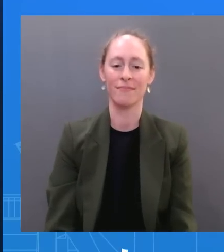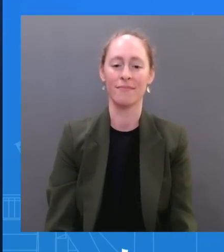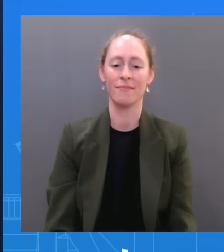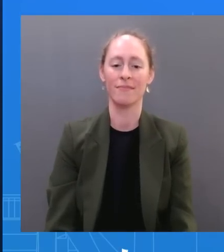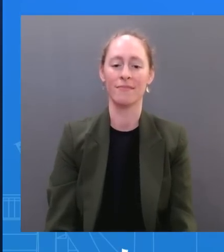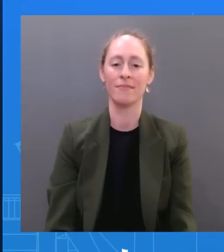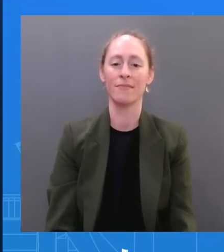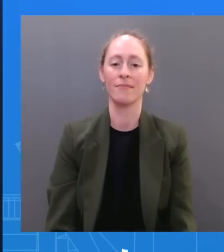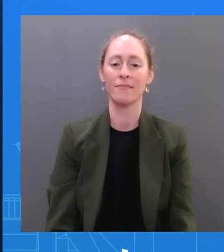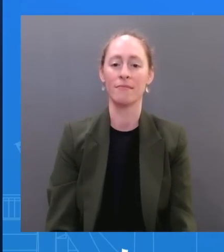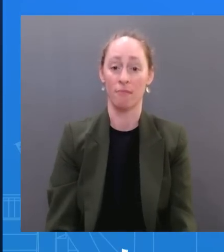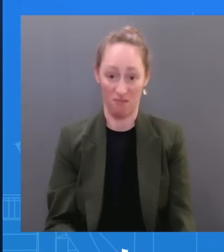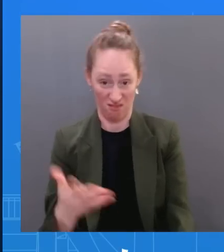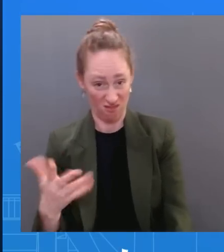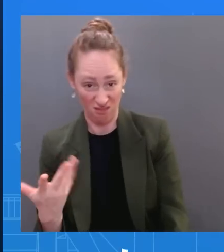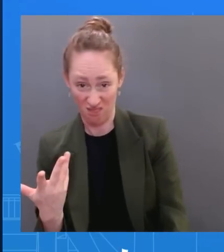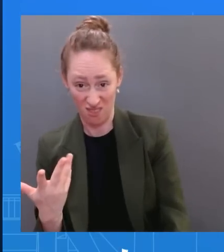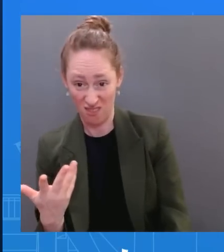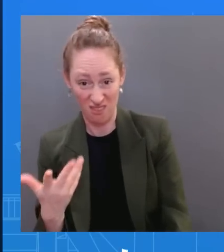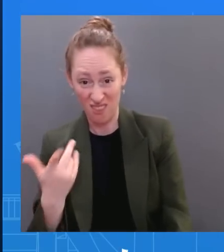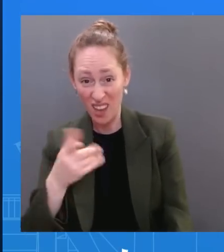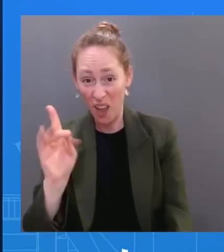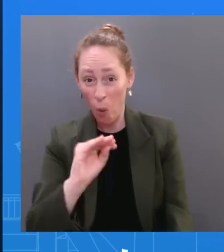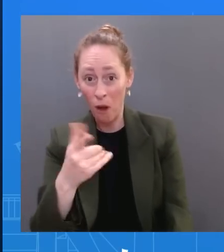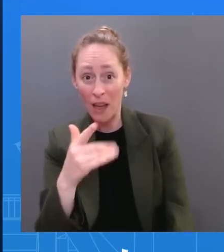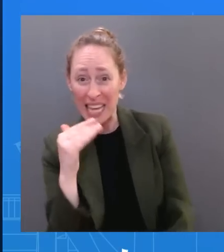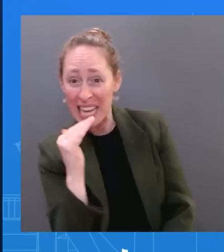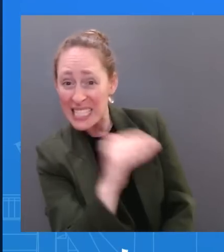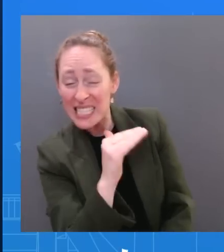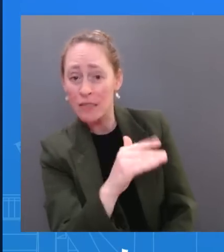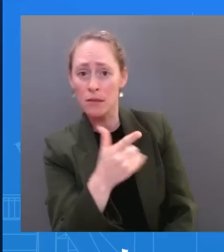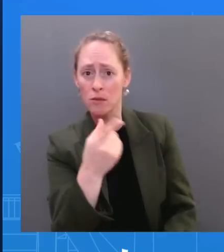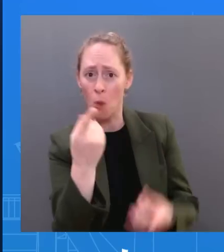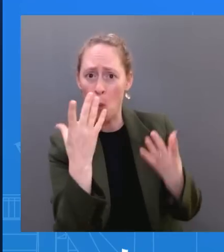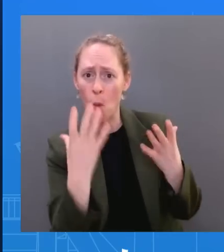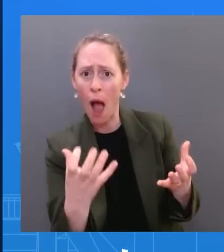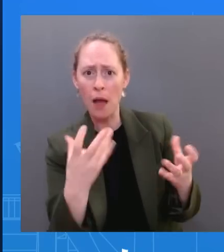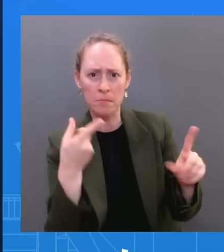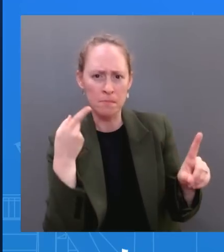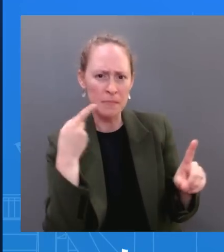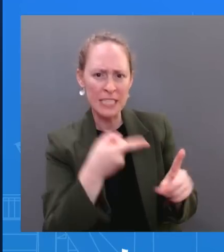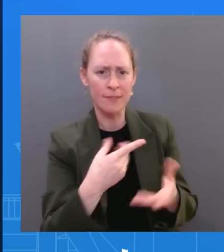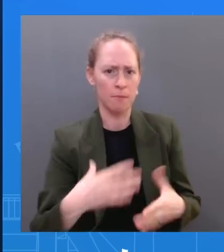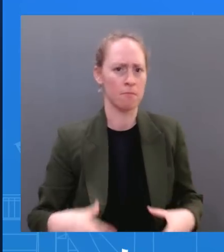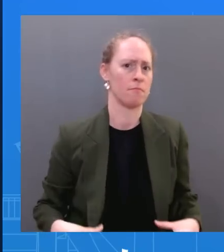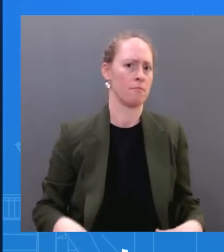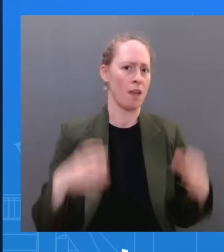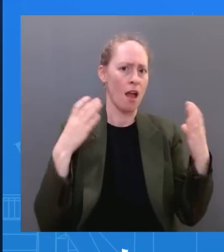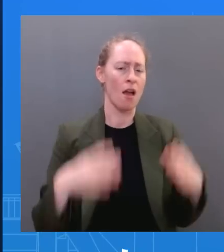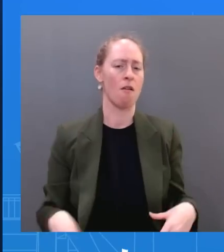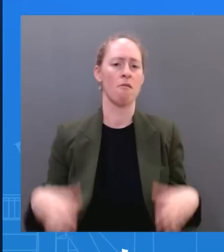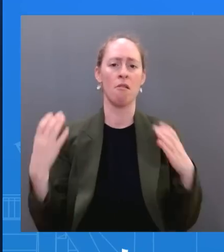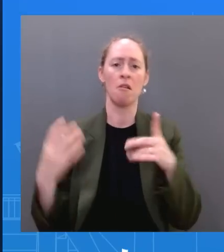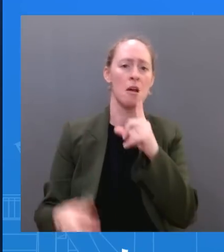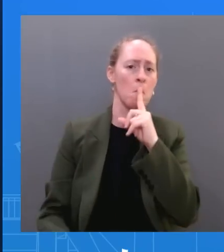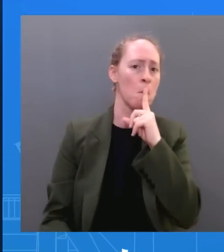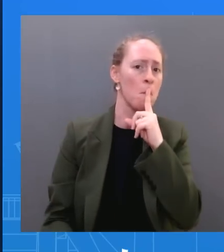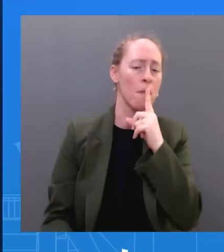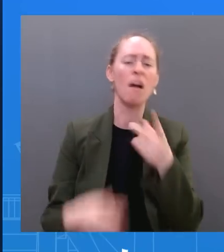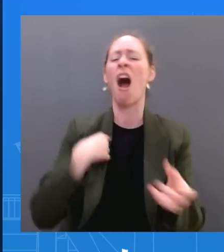The Press: You're not asking them for a specific figure as far as output? Mr. Sullivan: In terms of specific figures, all I will say is that we will convey our general view --